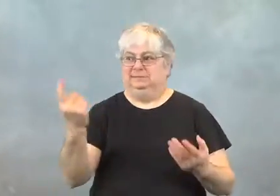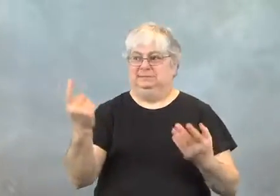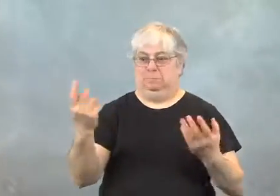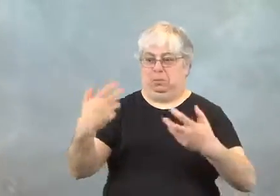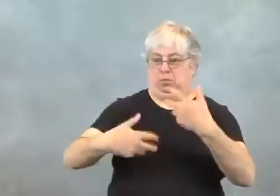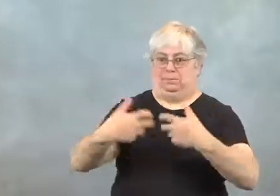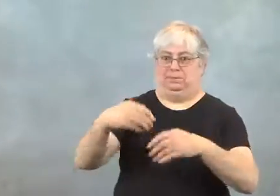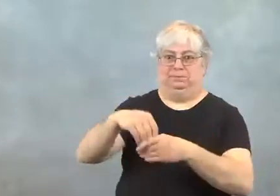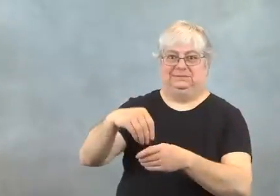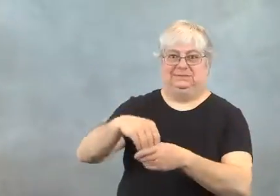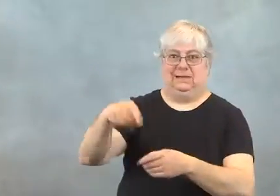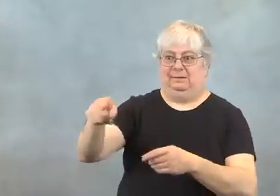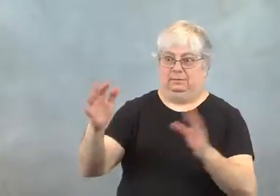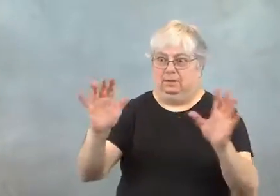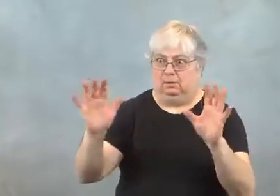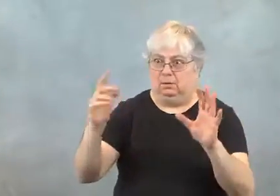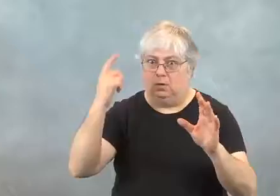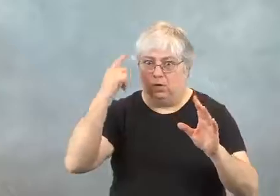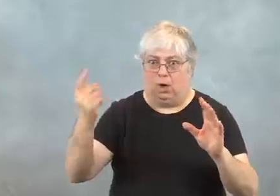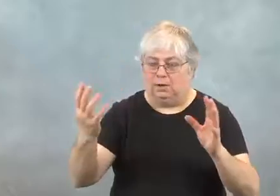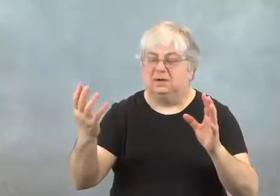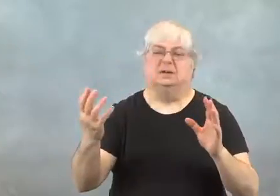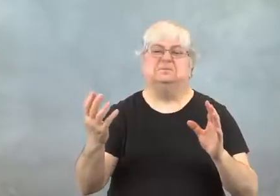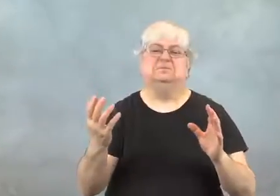There was a problem, and people thought it was a bombing.